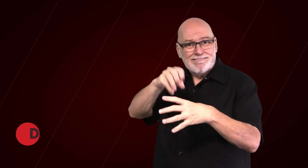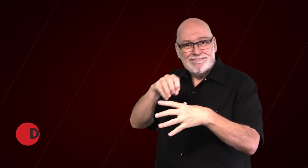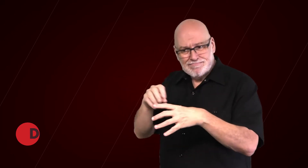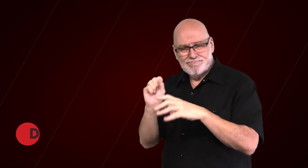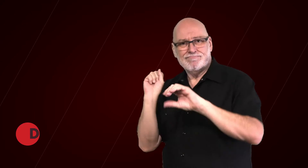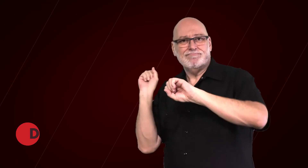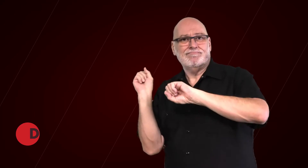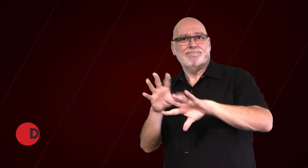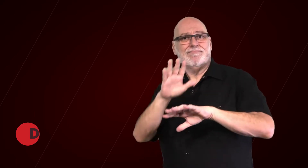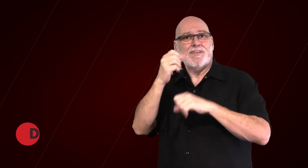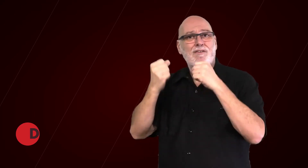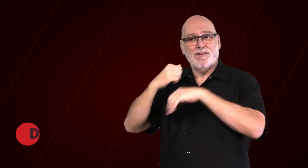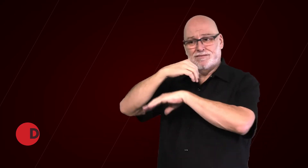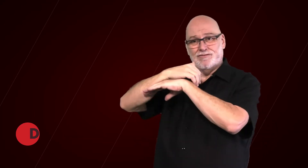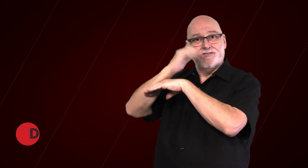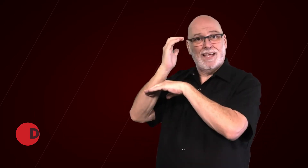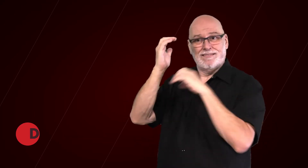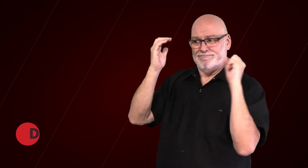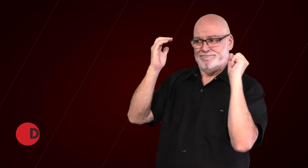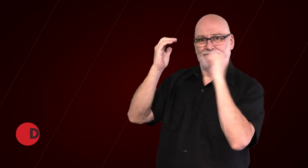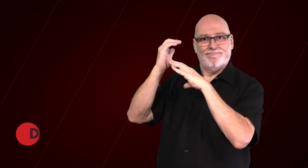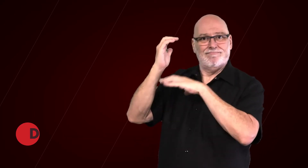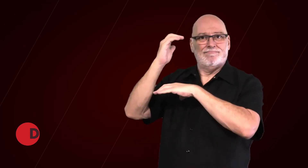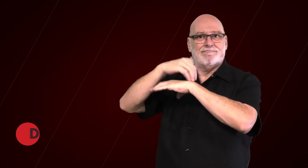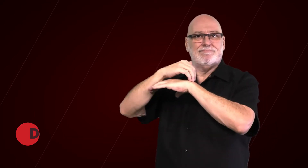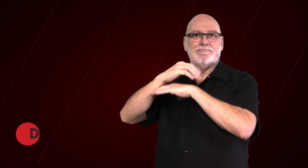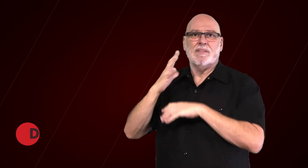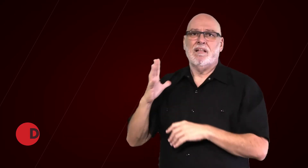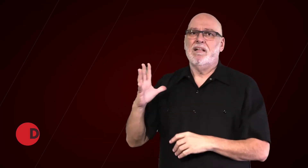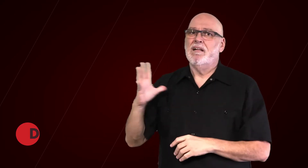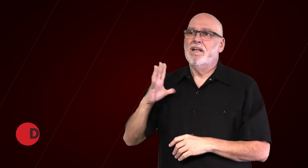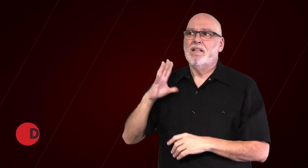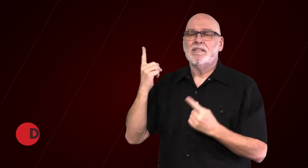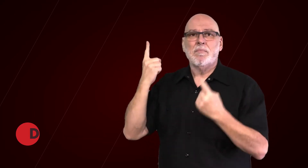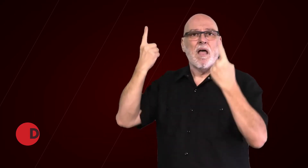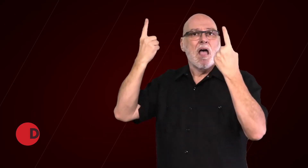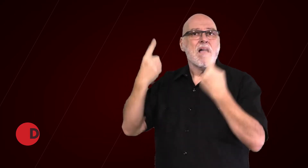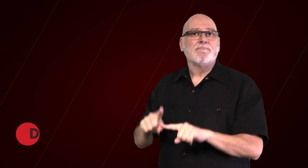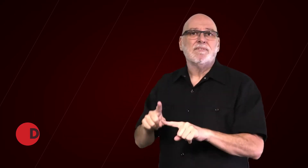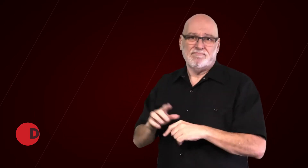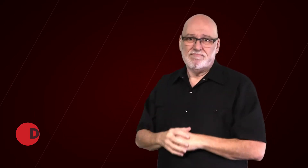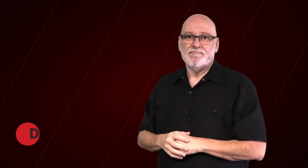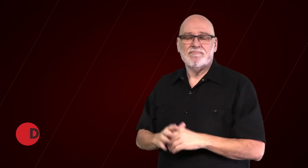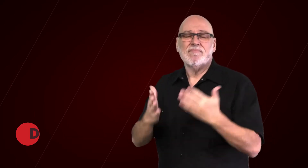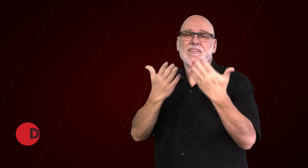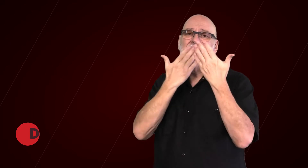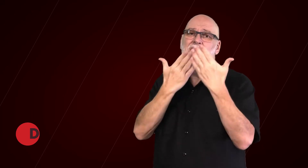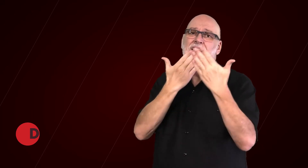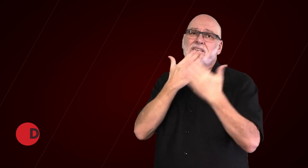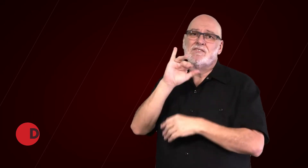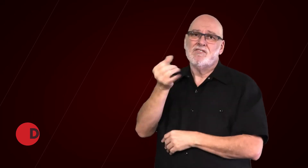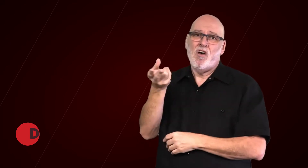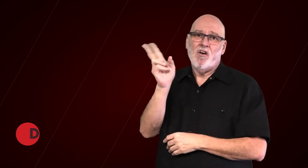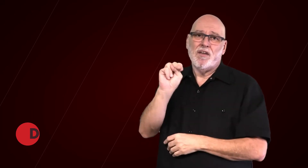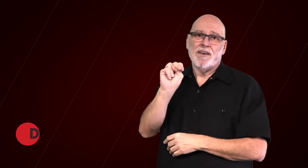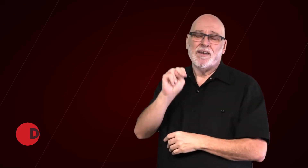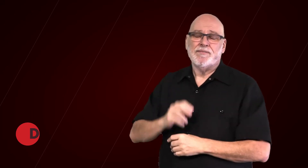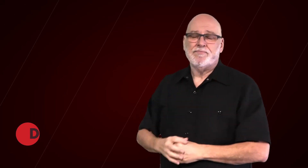of your car in case something happens. Thank you, John!